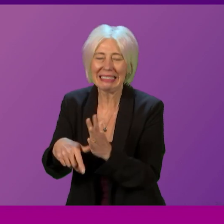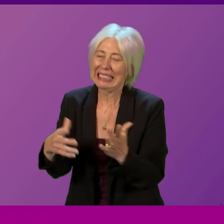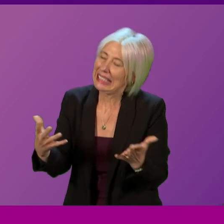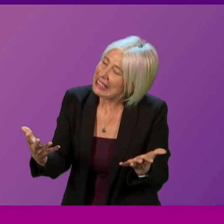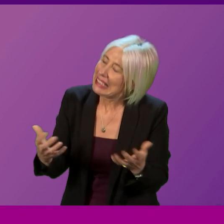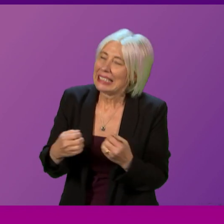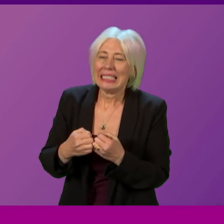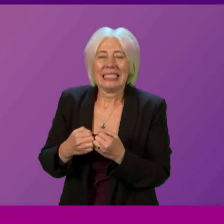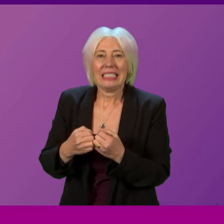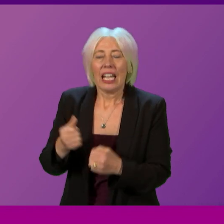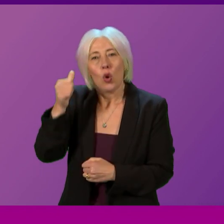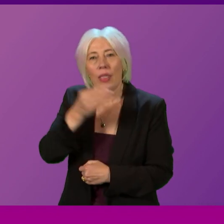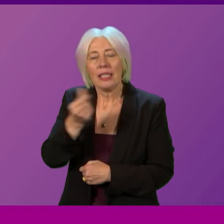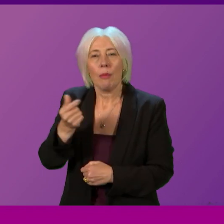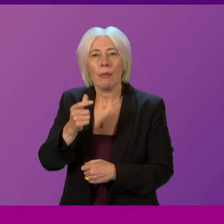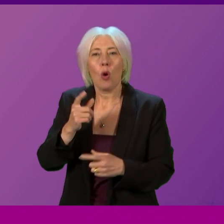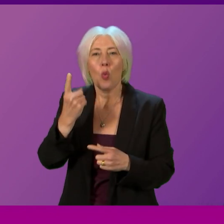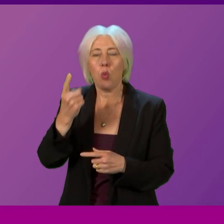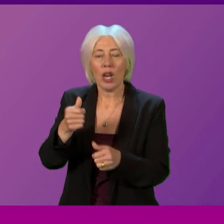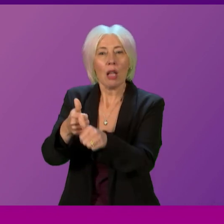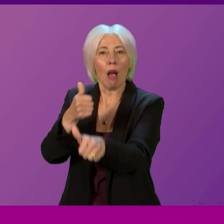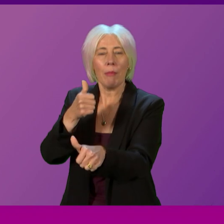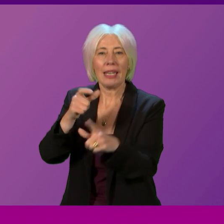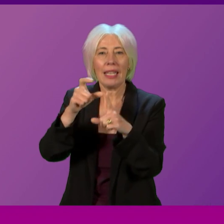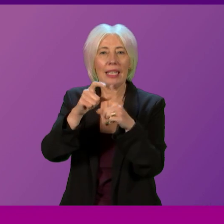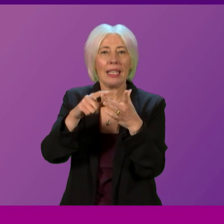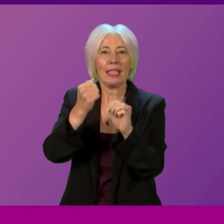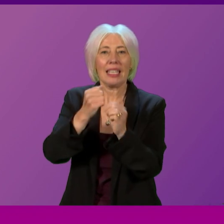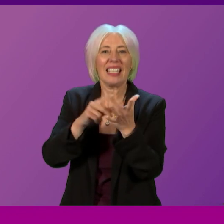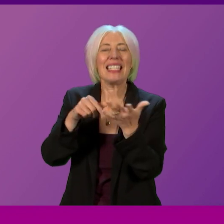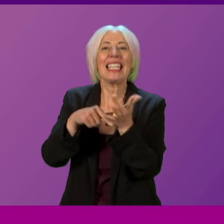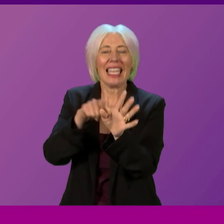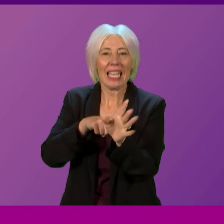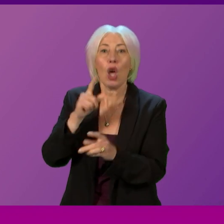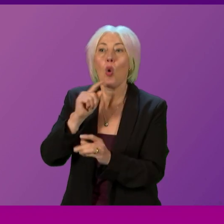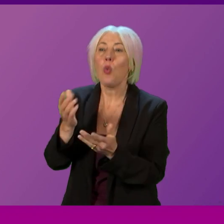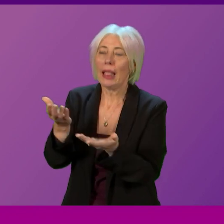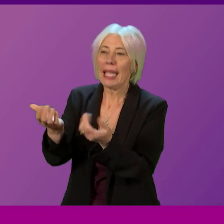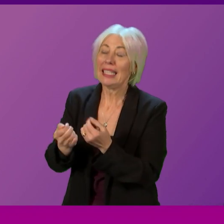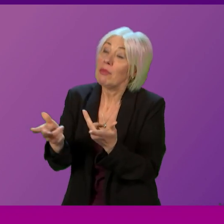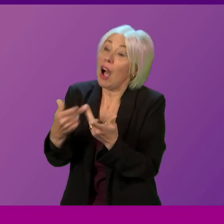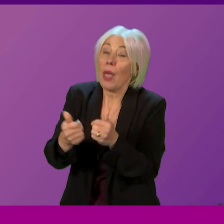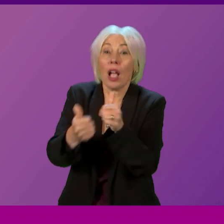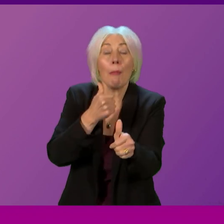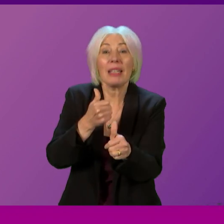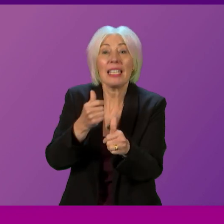I understand that Dignity Funerals is currently honouring plans that were made with Safe Hands Funeral Plans, and I welcome that support.